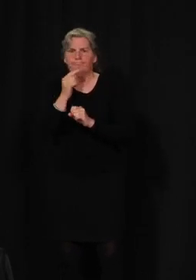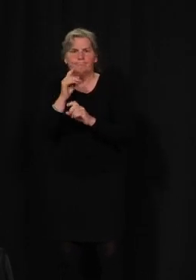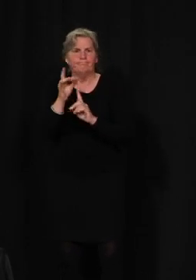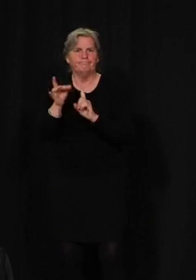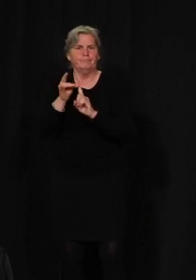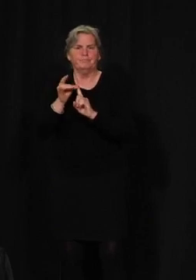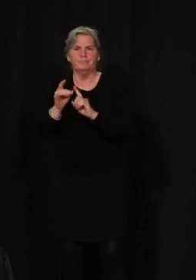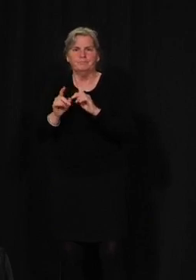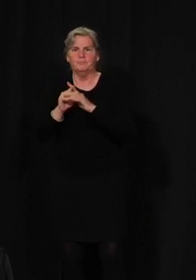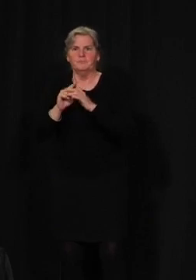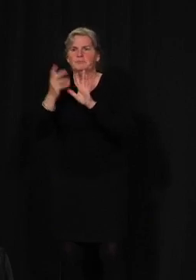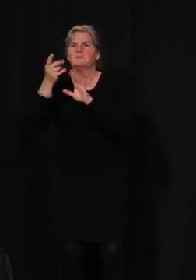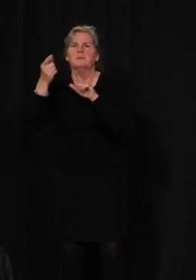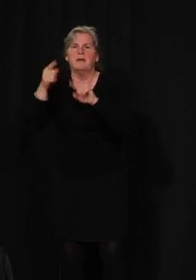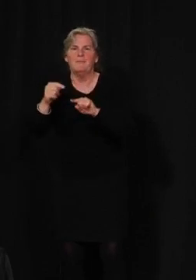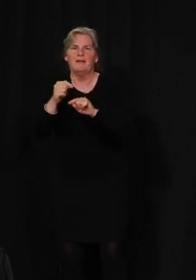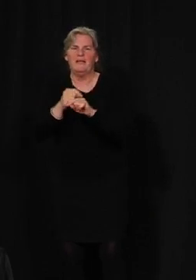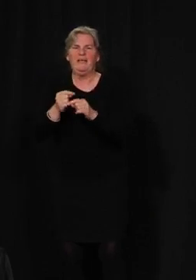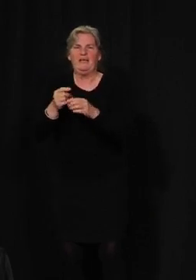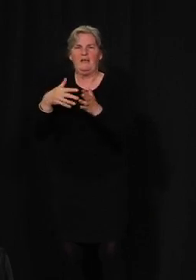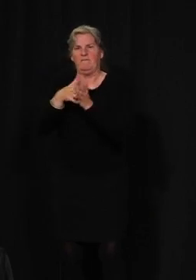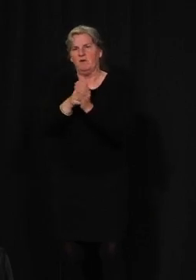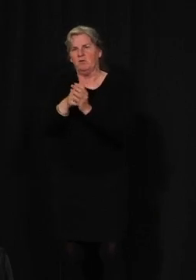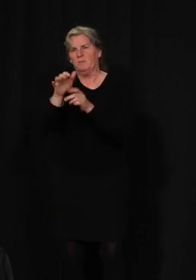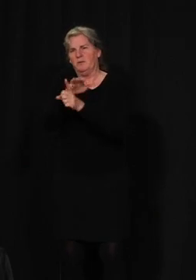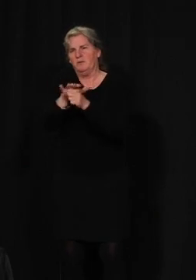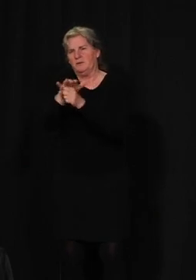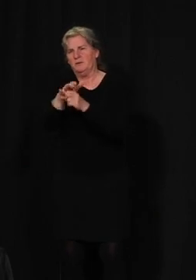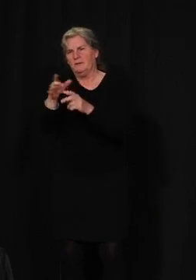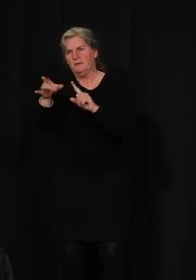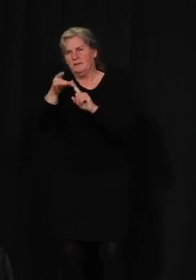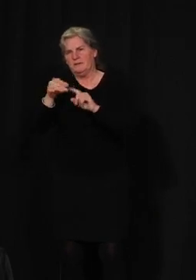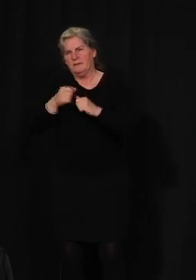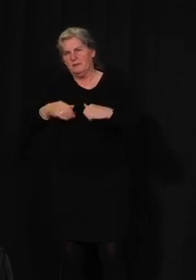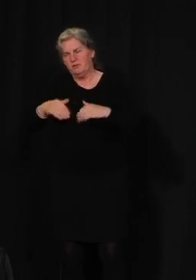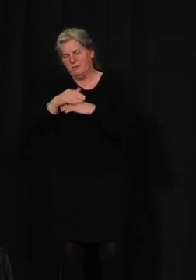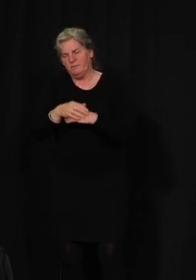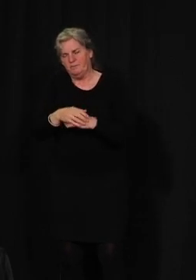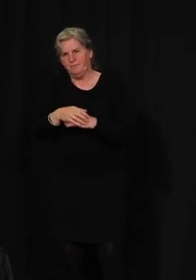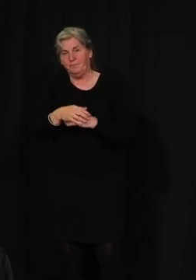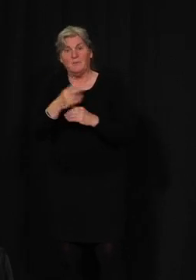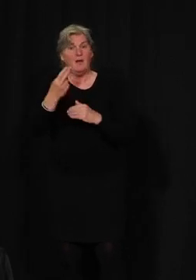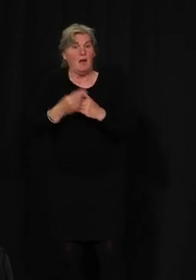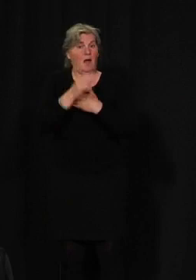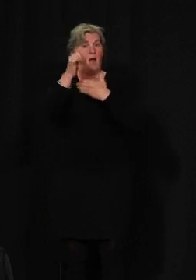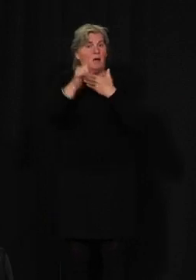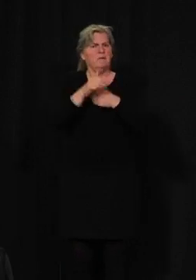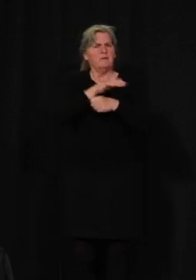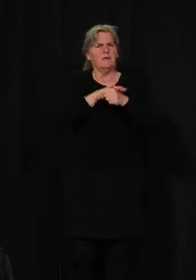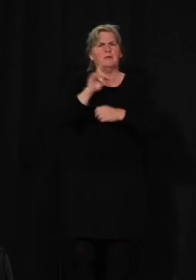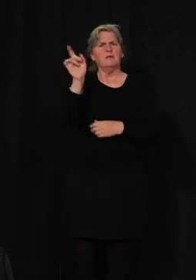susceptible settings. What are the higher risk areas? Where should we worry about COVD